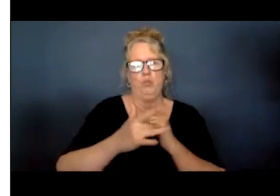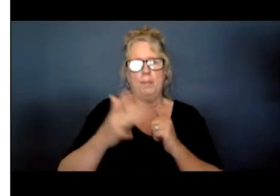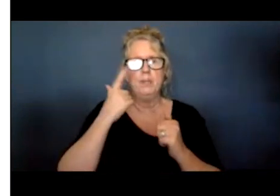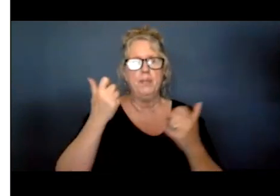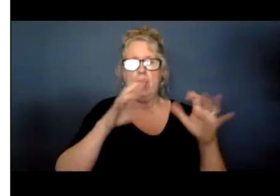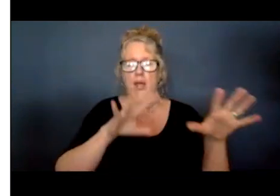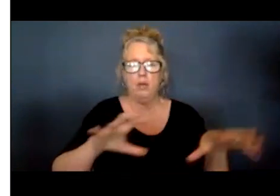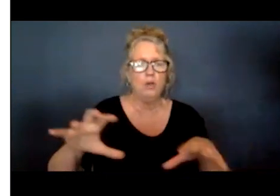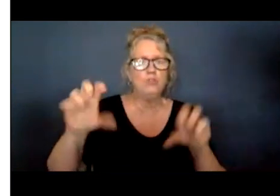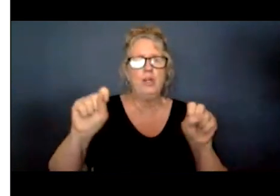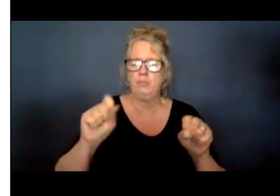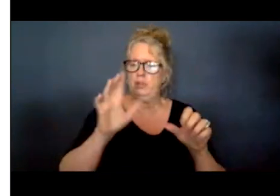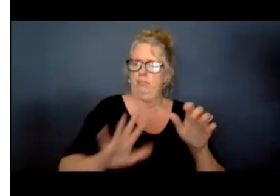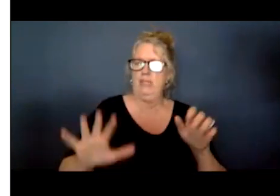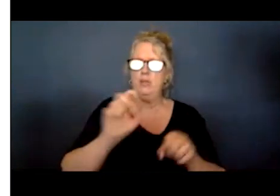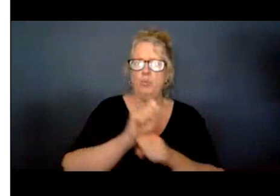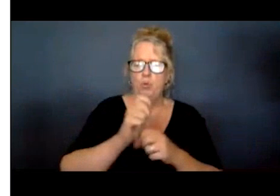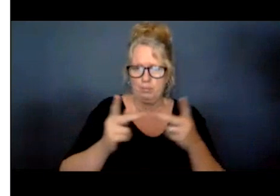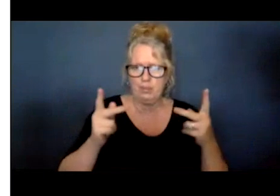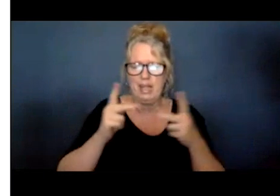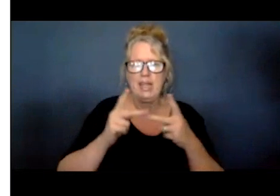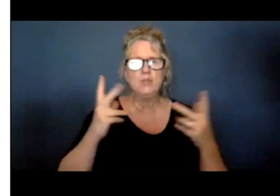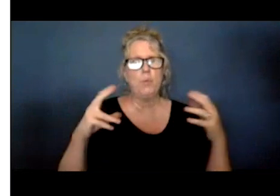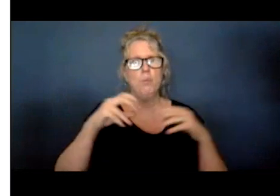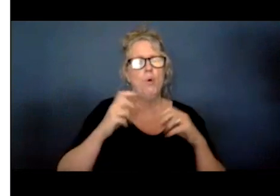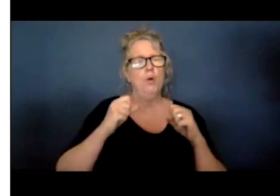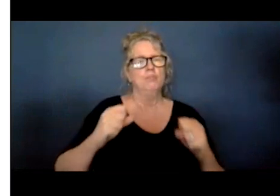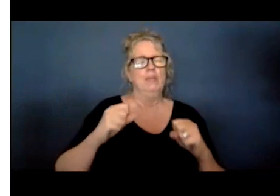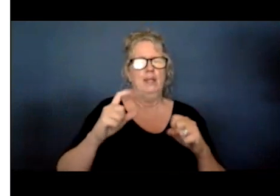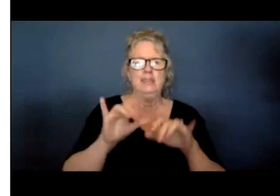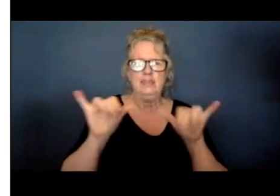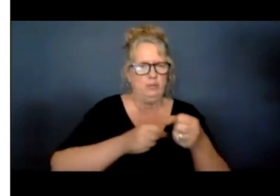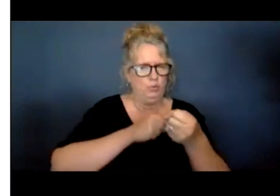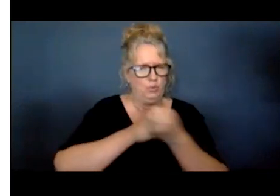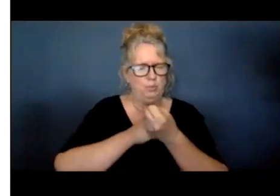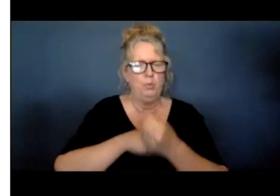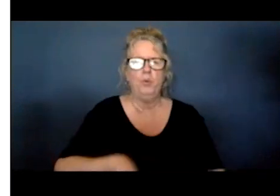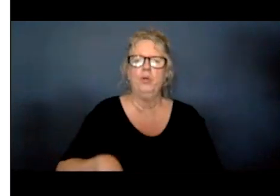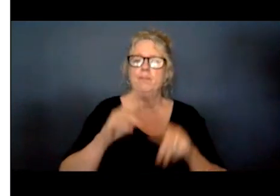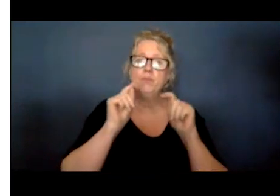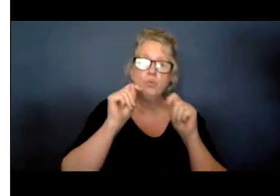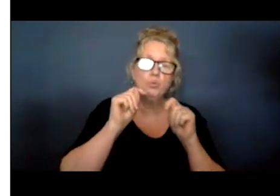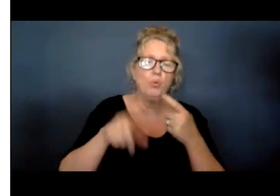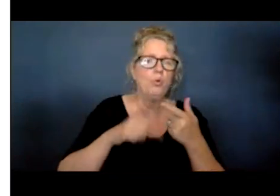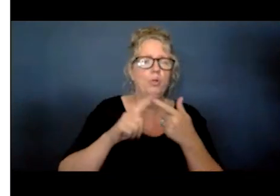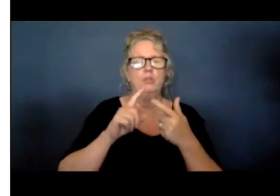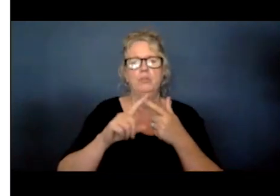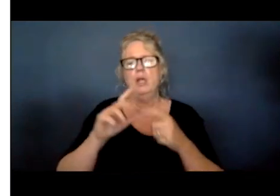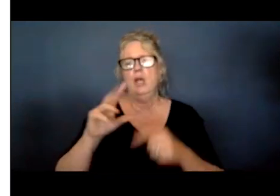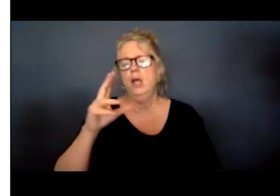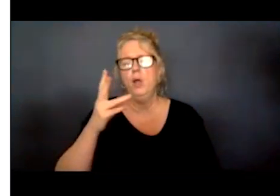across workplaces, there’s a robust ecosystem of support: tutorials, webinars, help articles,